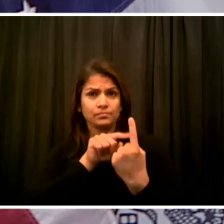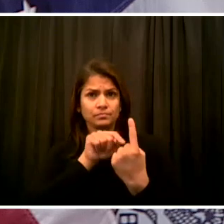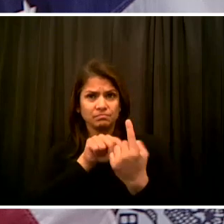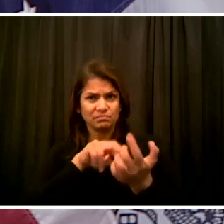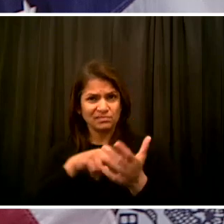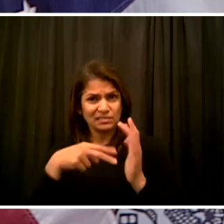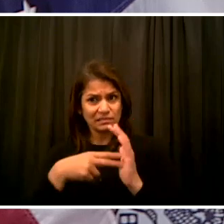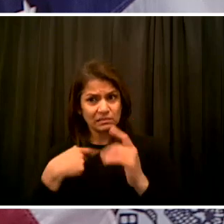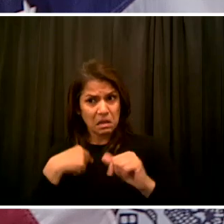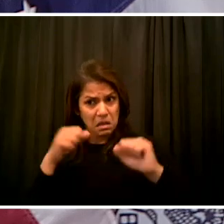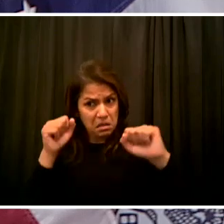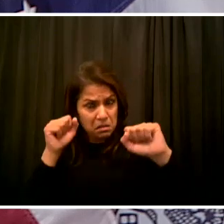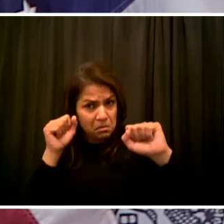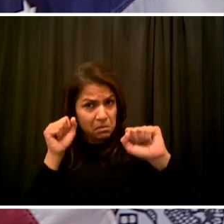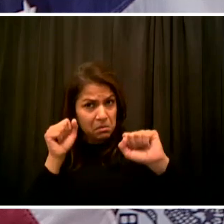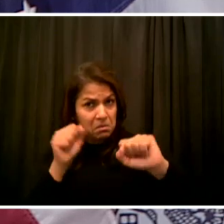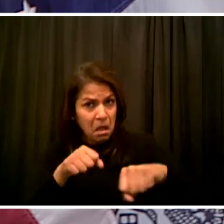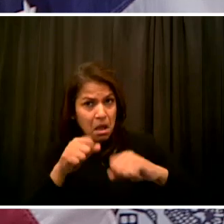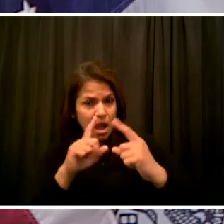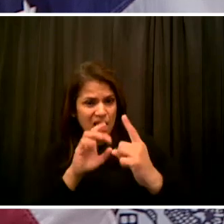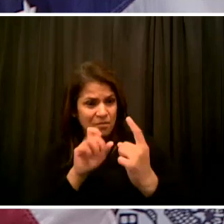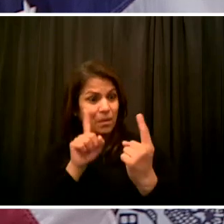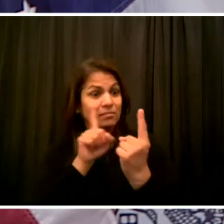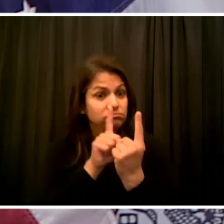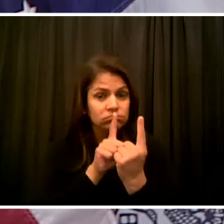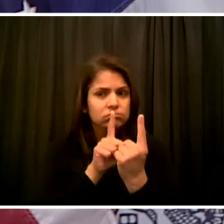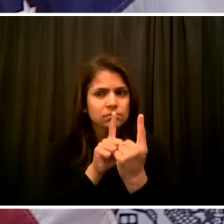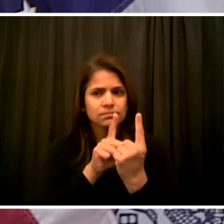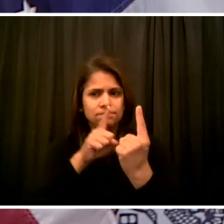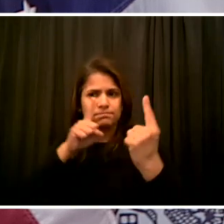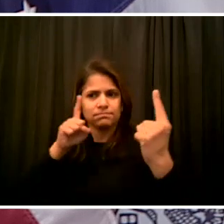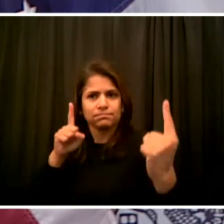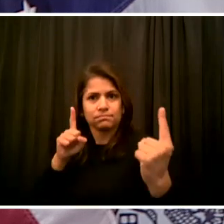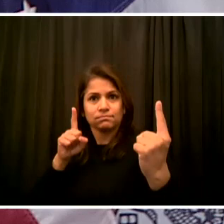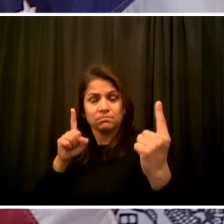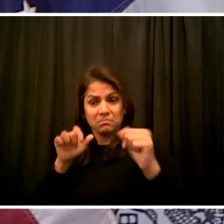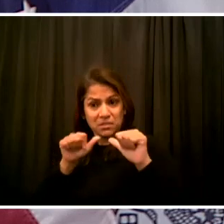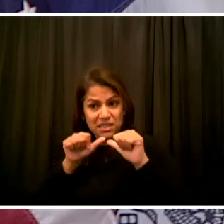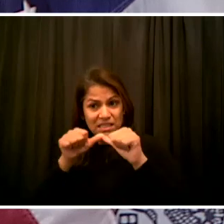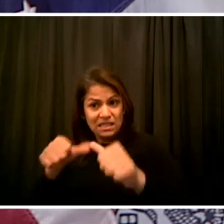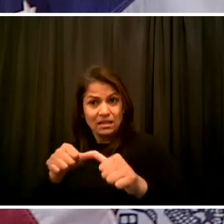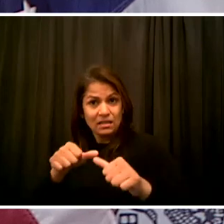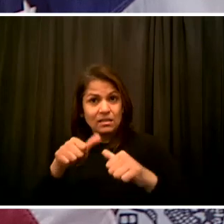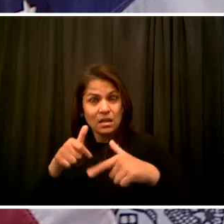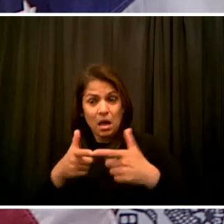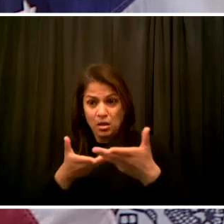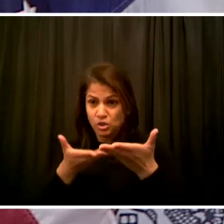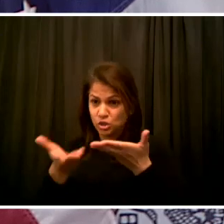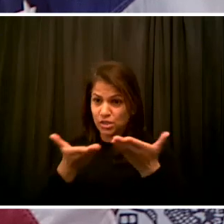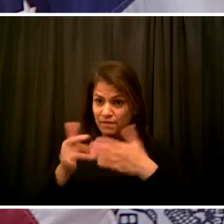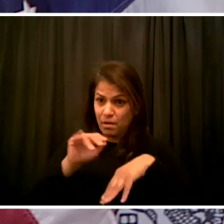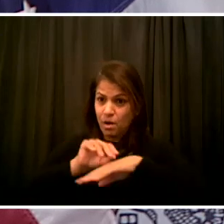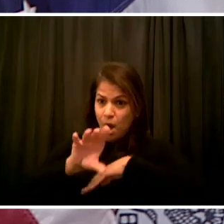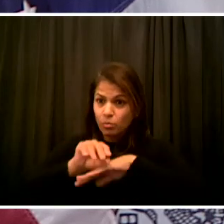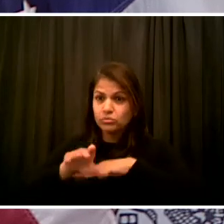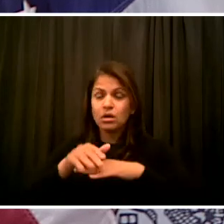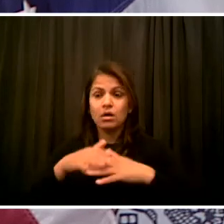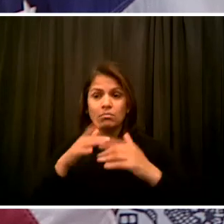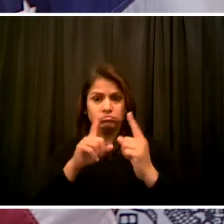WHICH WOULD REQUIRE SOCIAL DISTANCING, WHY HAS THE CITY NOT